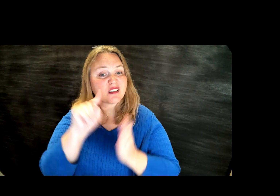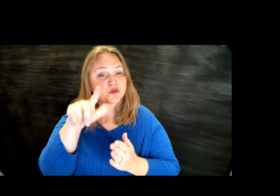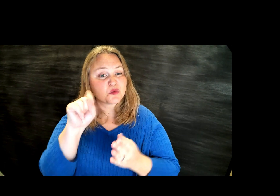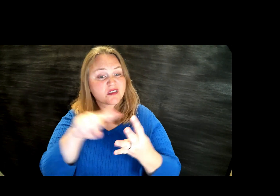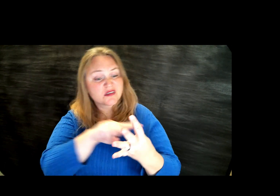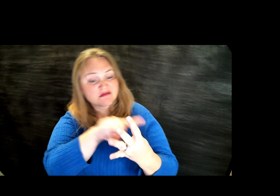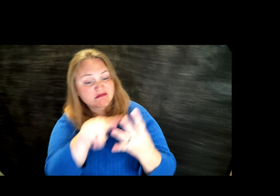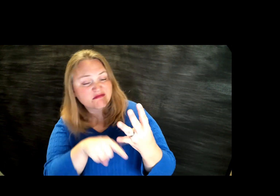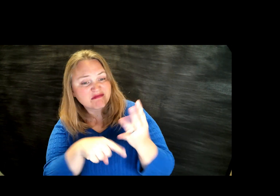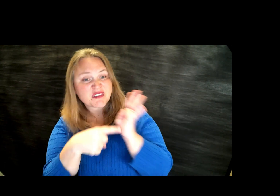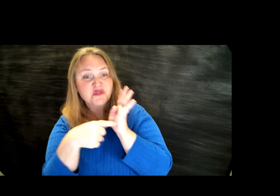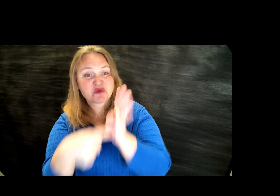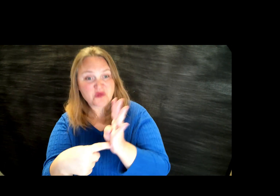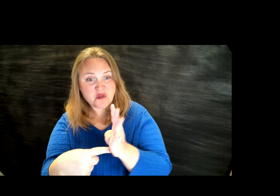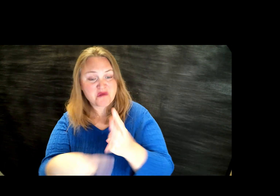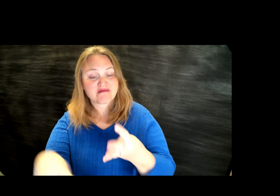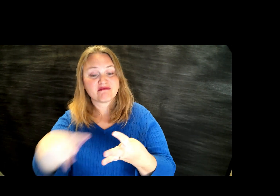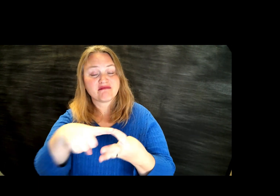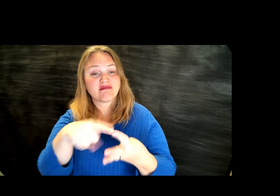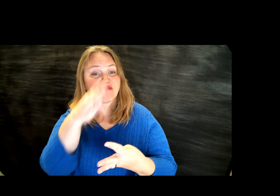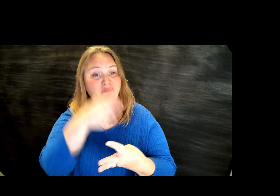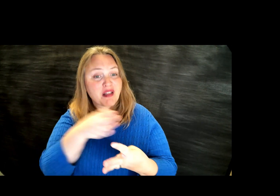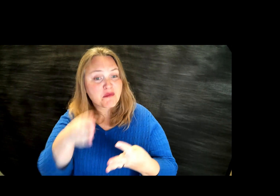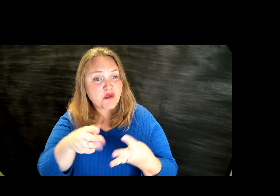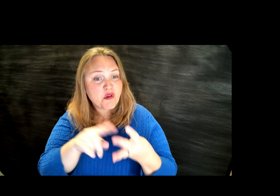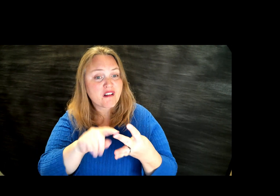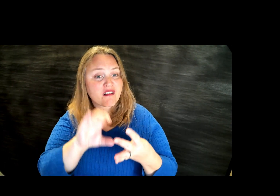This is how I manage all of my grading and student contacts.